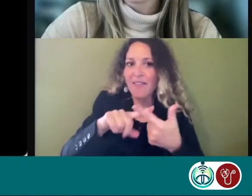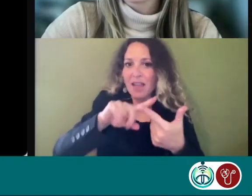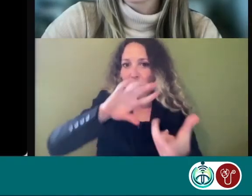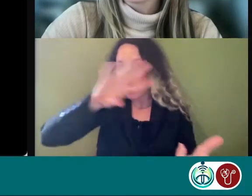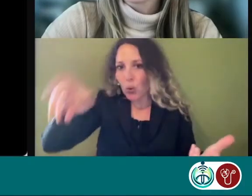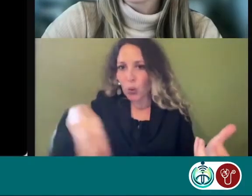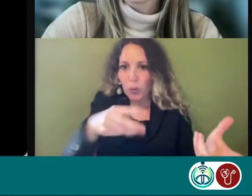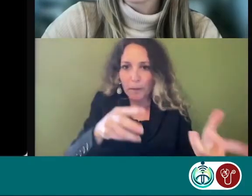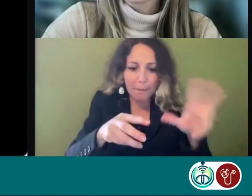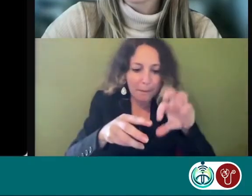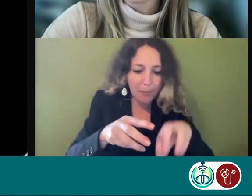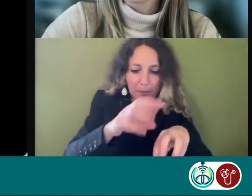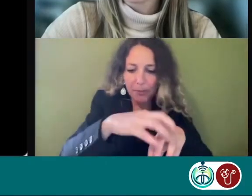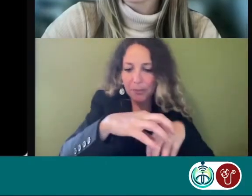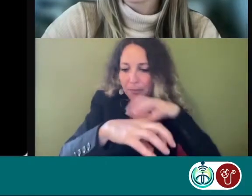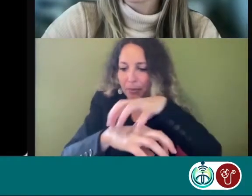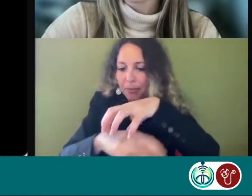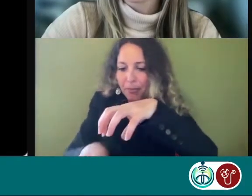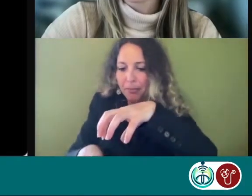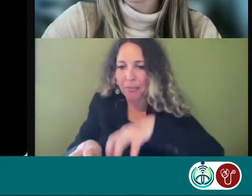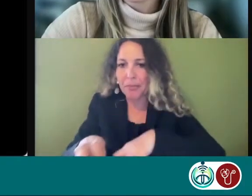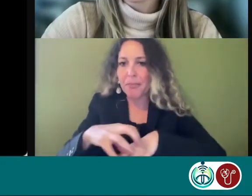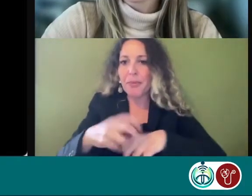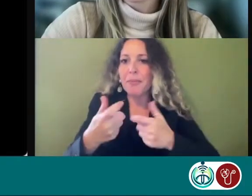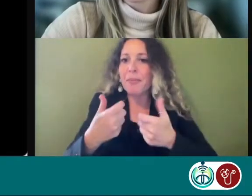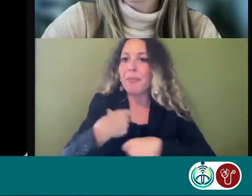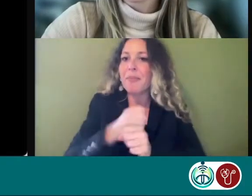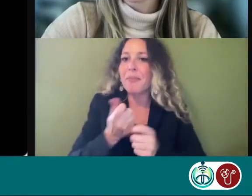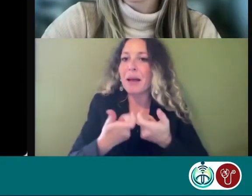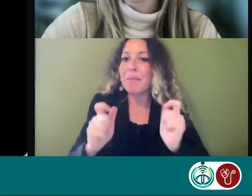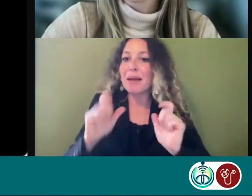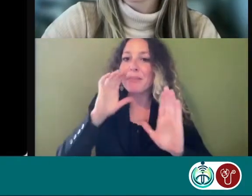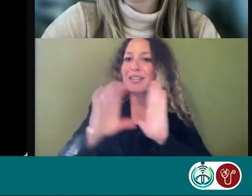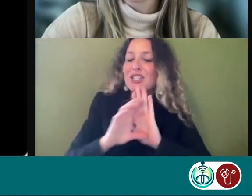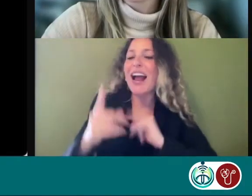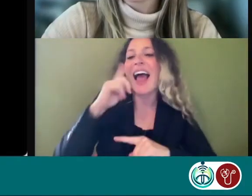make a more whole puzzle and a bigger picture. And I think telemedicine is a tool but we need all the